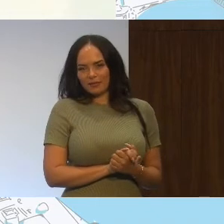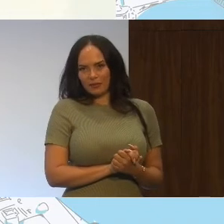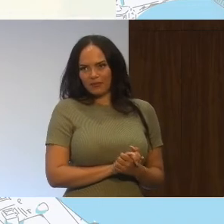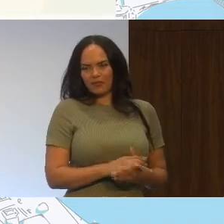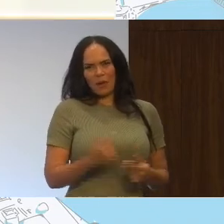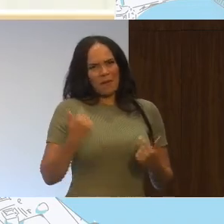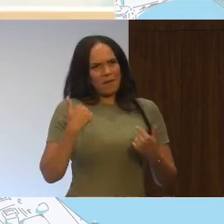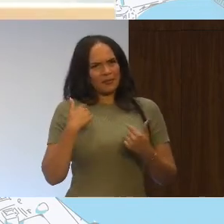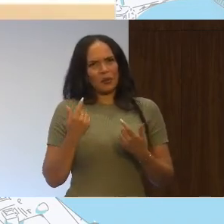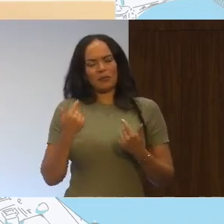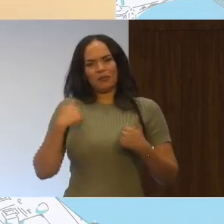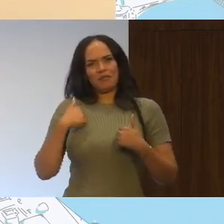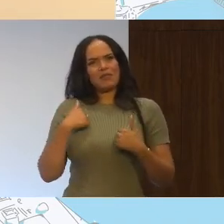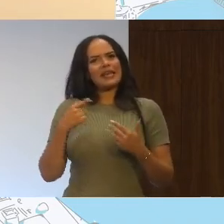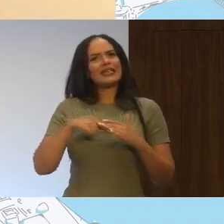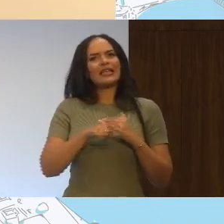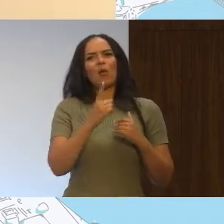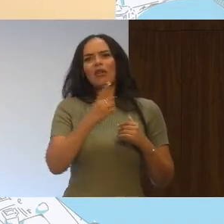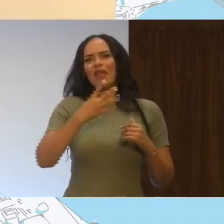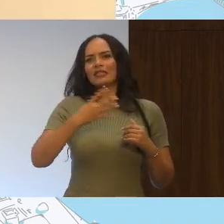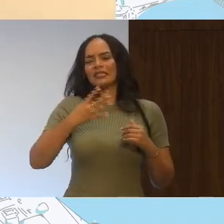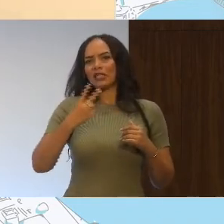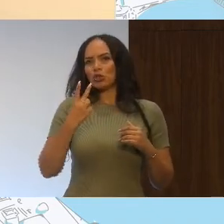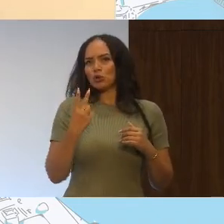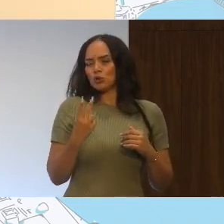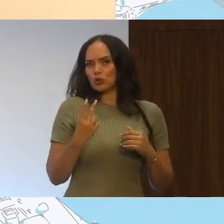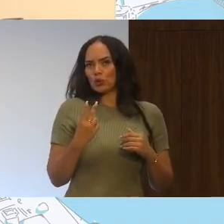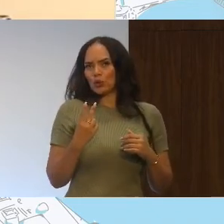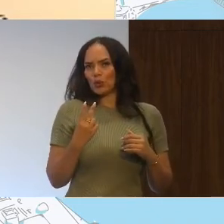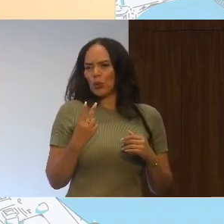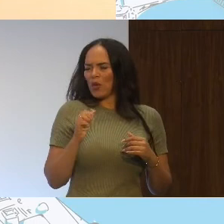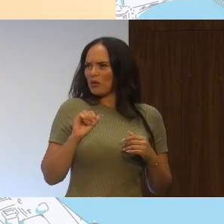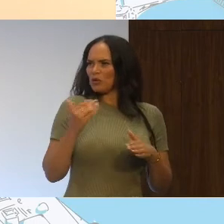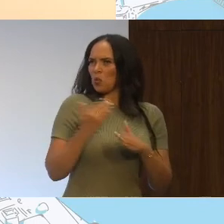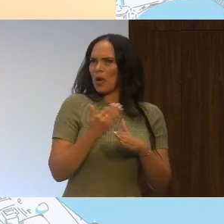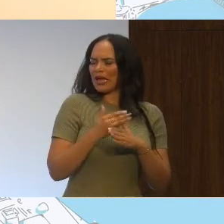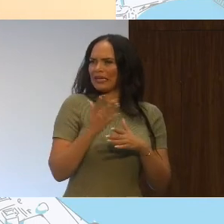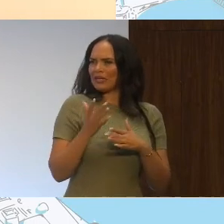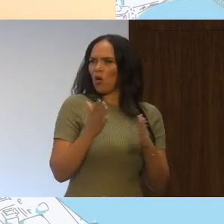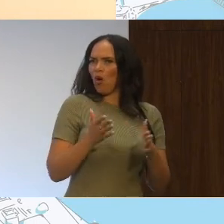I remember Frank Clifford Rose was in the Charing Cross Hospital. He was, and I chose to go and a headache.